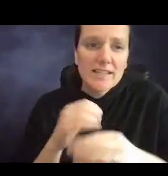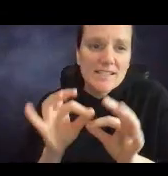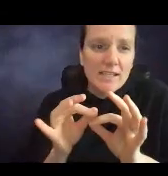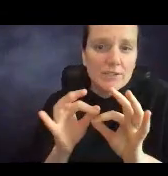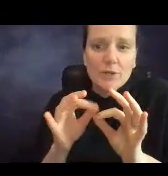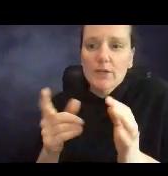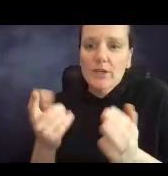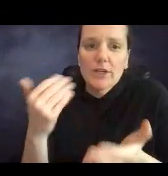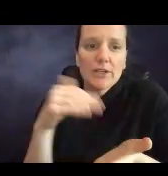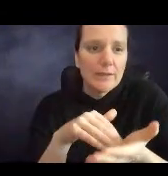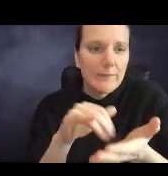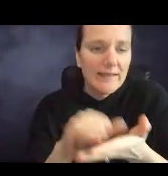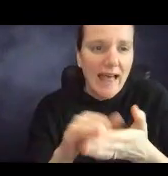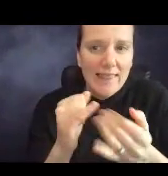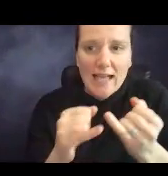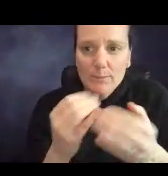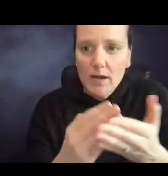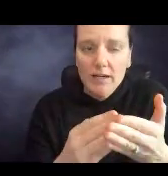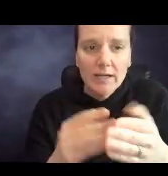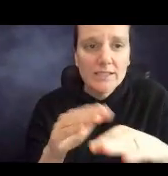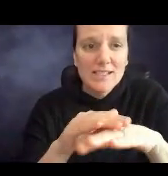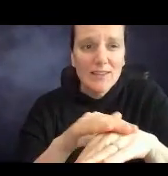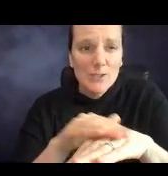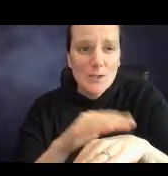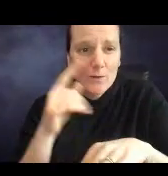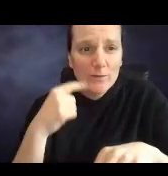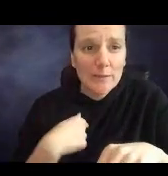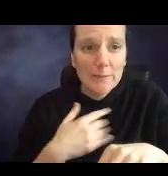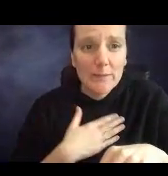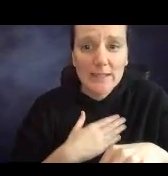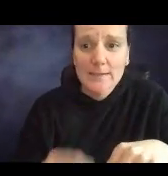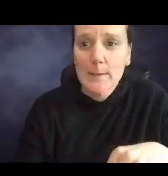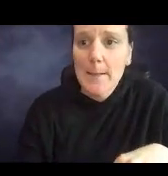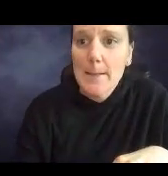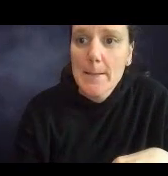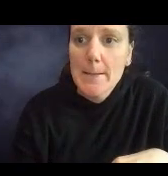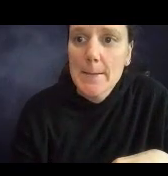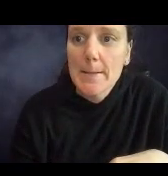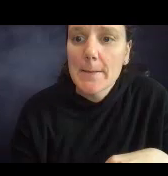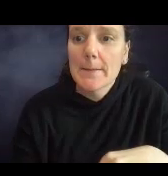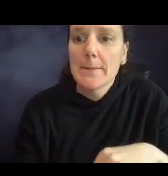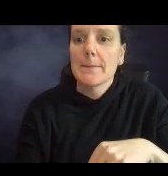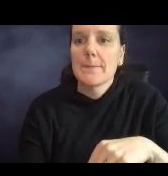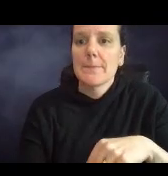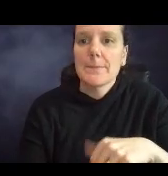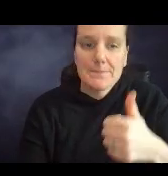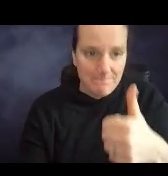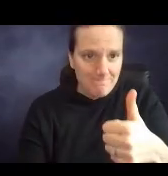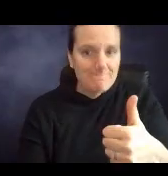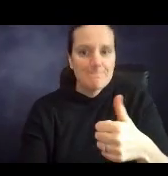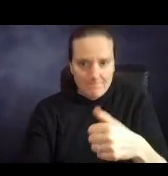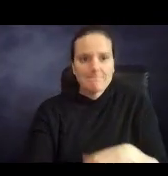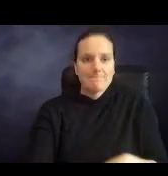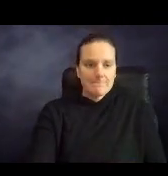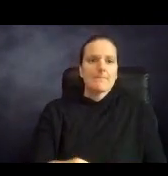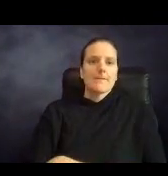this is the interpreter. Could you repeat that last part and just a little slower for me please for the topical test? Testosterone? Yeah.